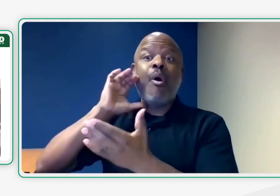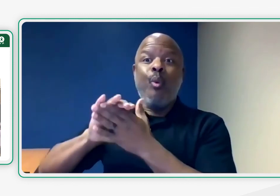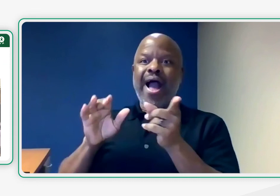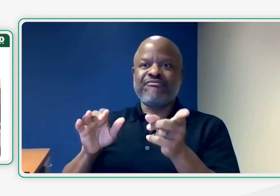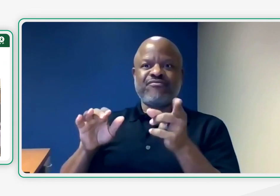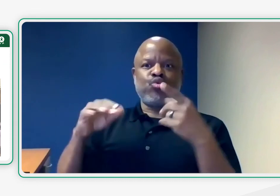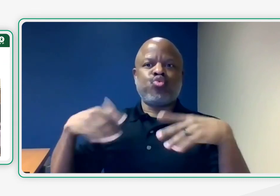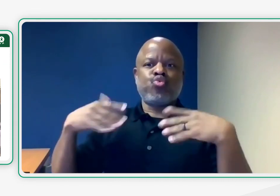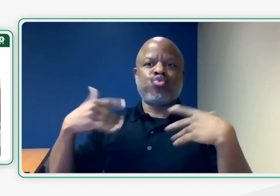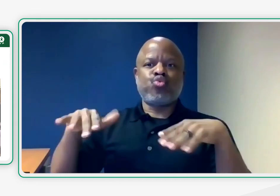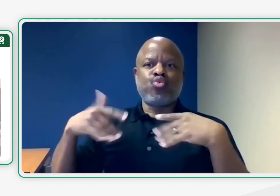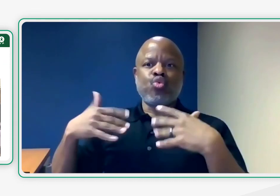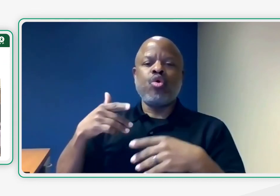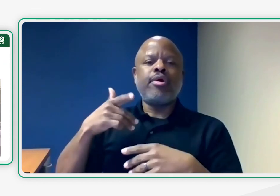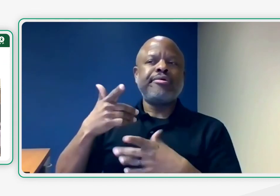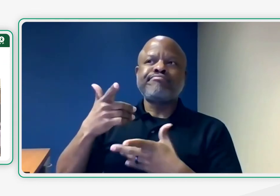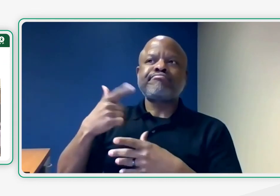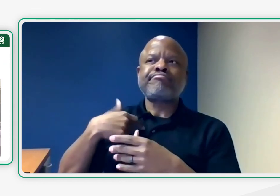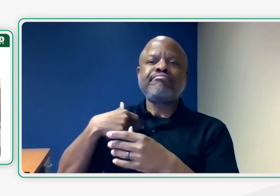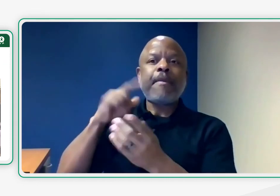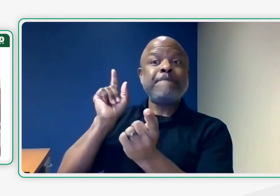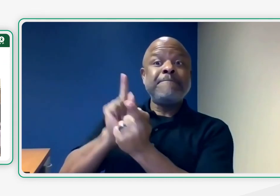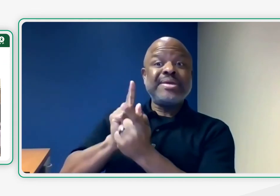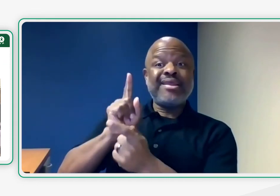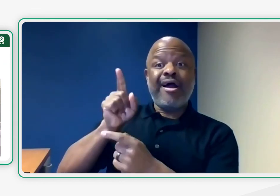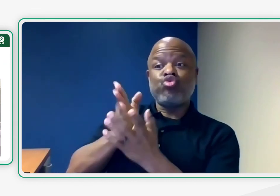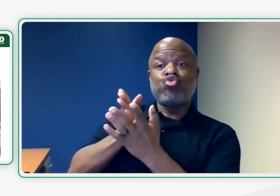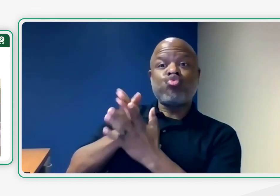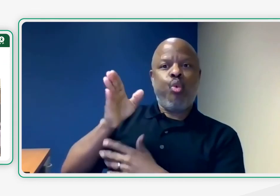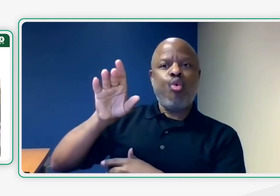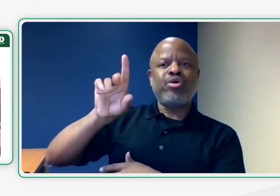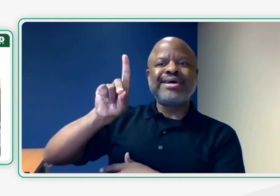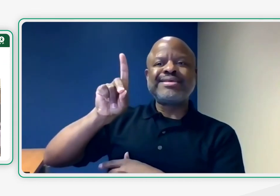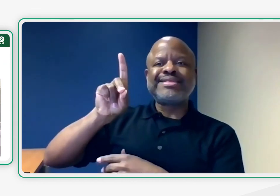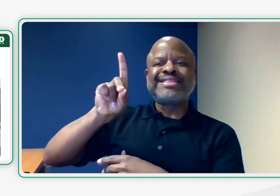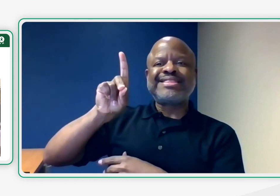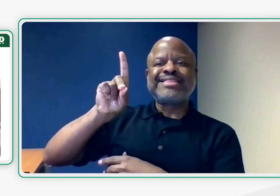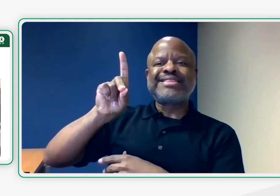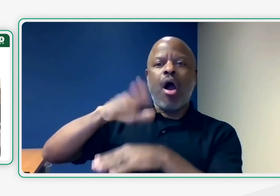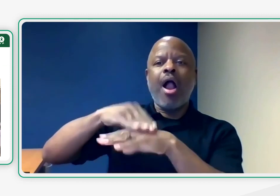really going to challenge, who's really looking to always continually move up. And that's my wife.